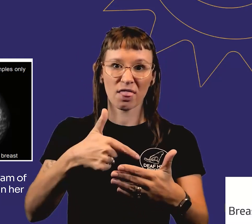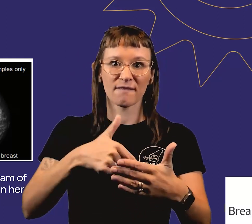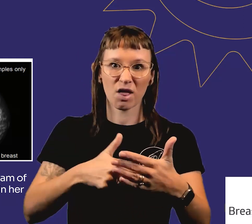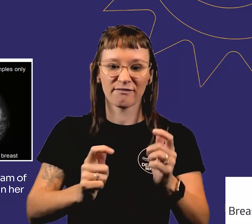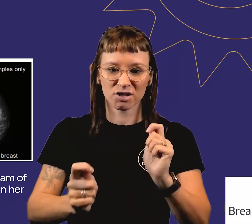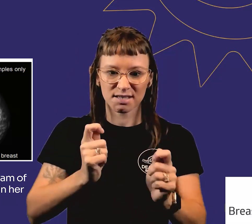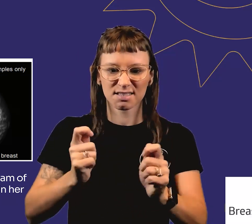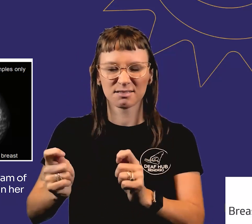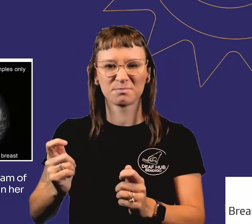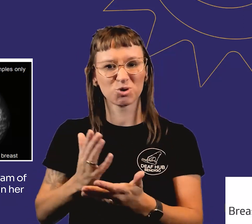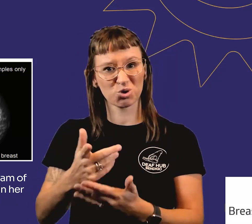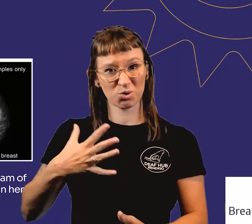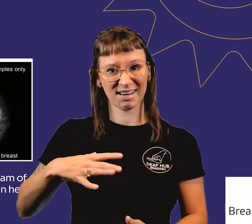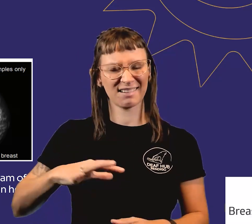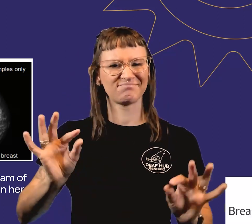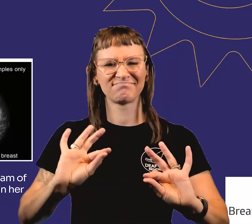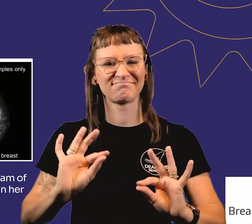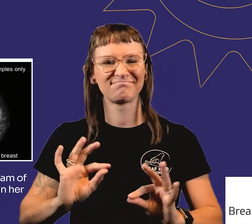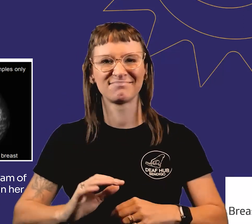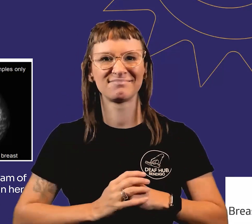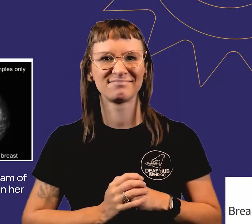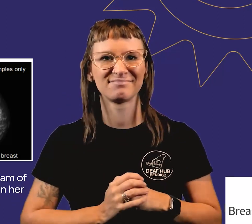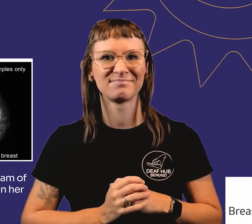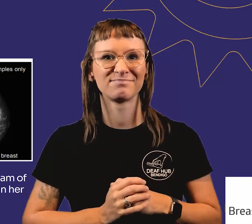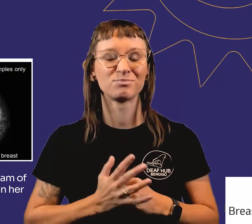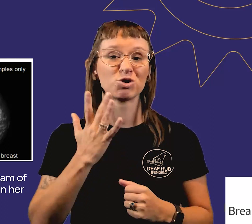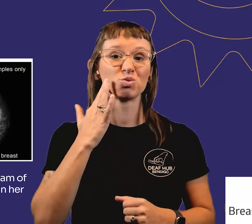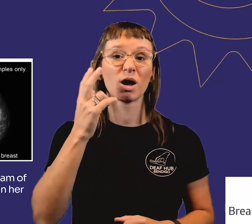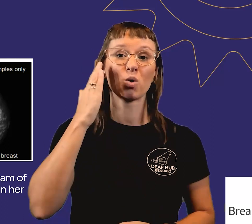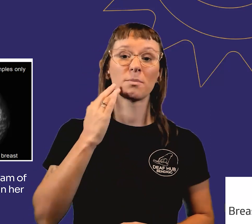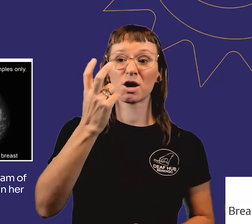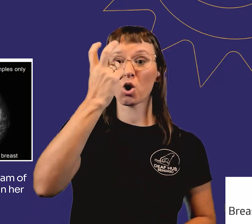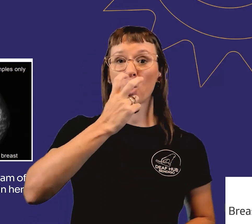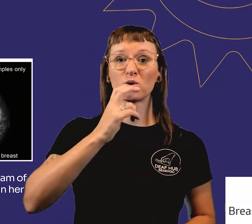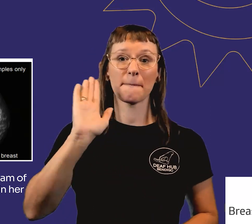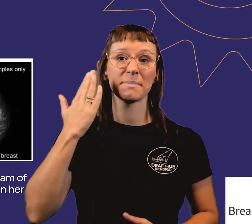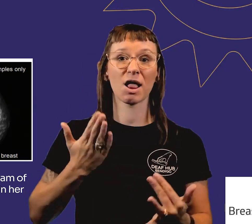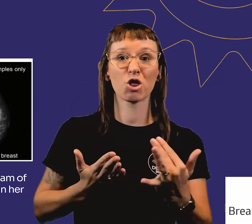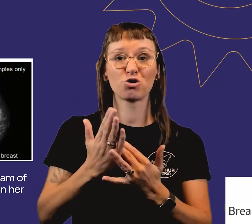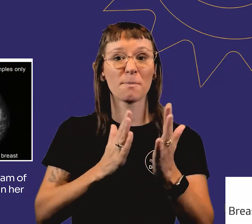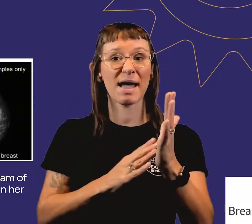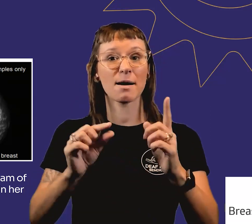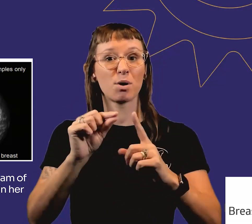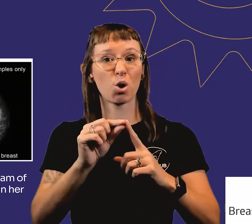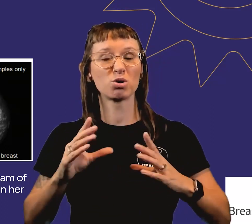tests, when they don't actually have cancer. When a woman goes through menopause her breast tissue